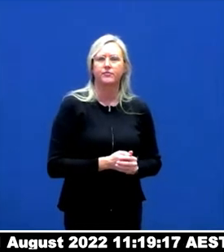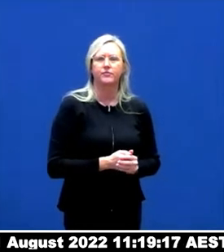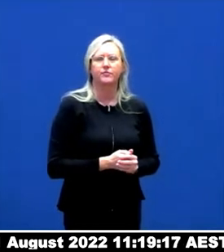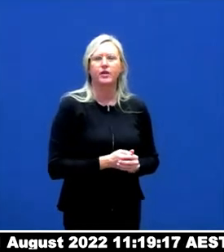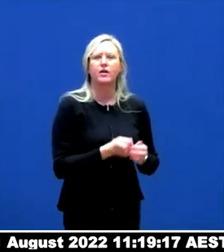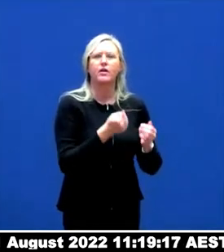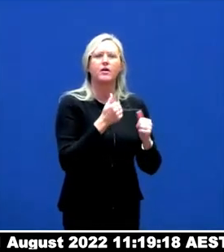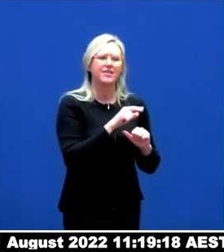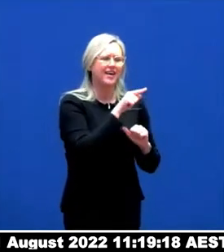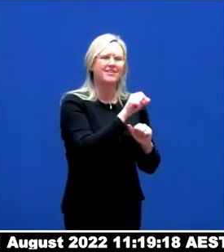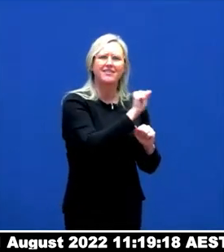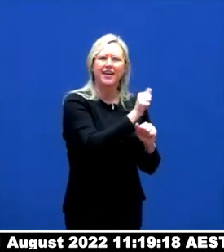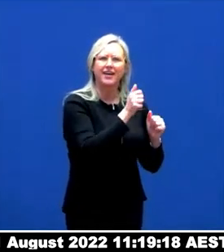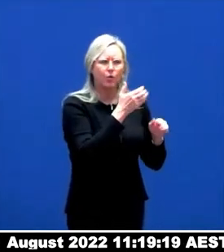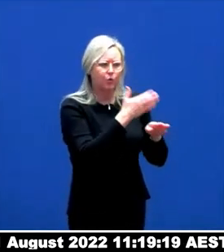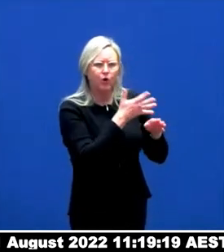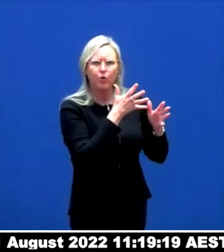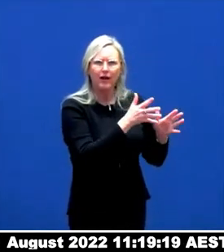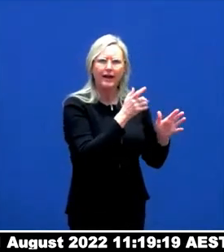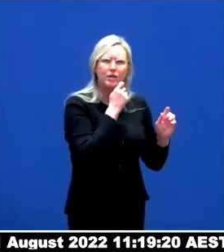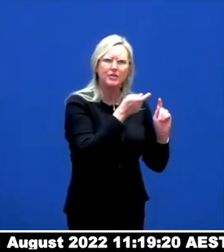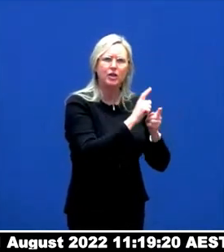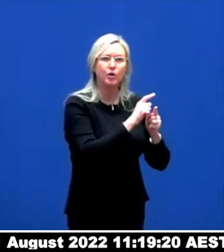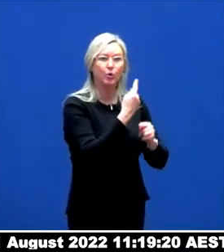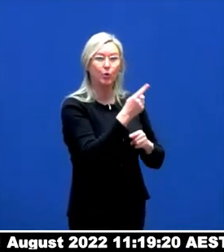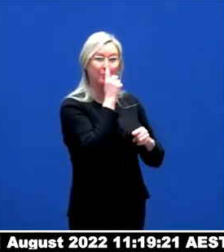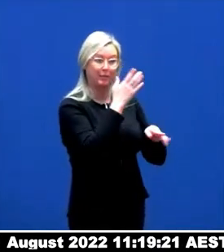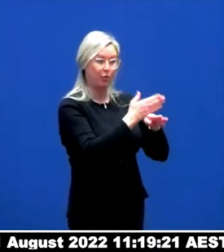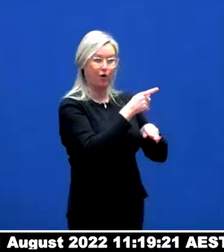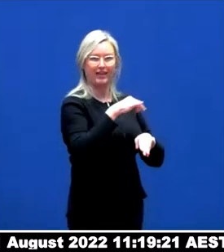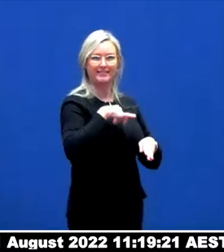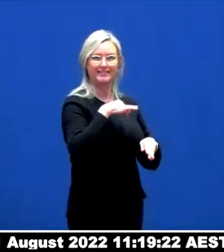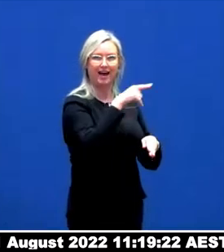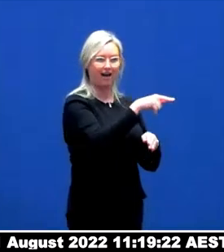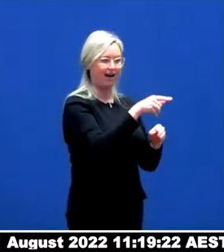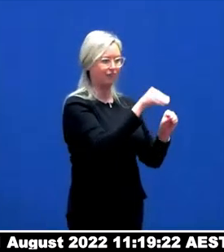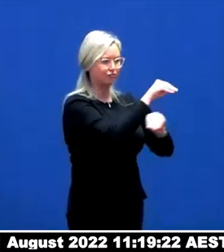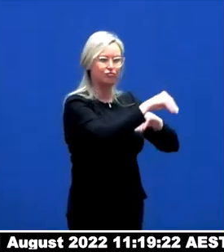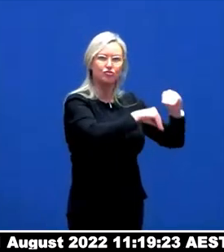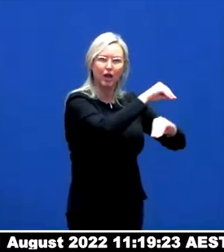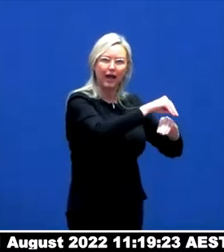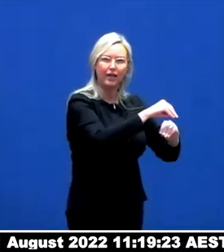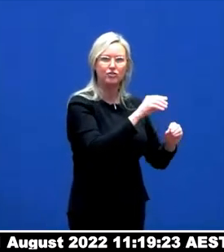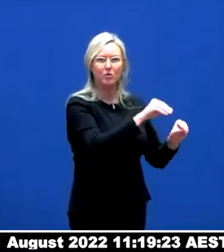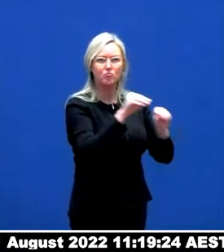helping out. The DES providers were changing their location, people were moving about, and